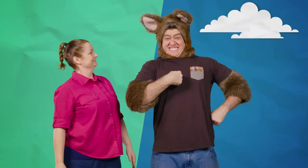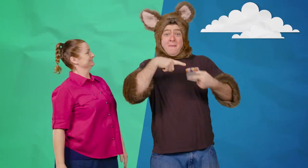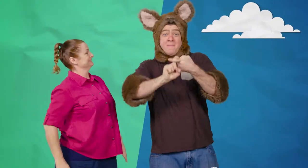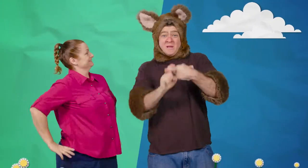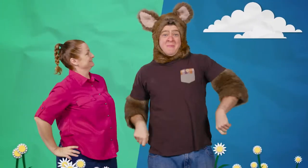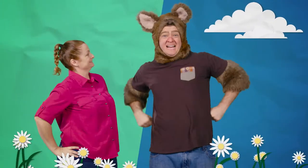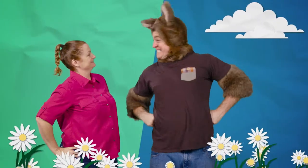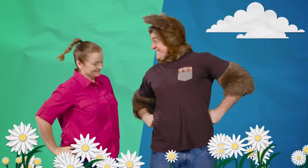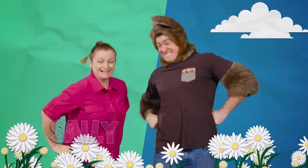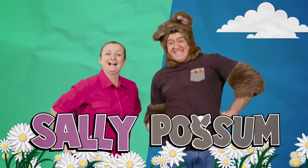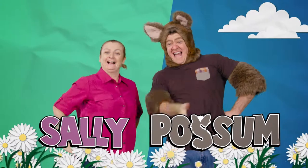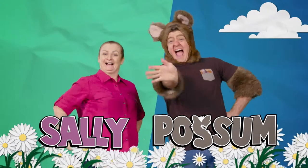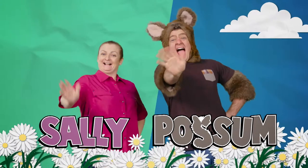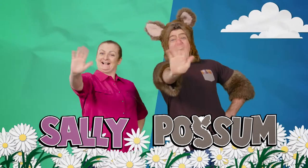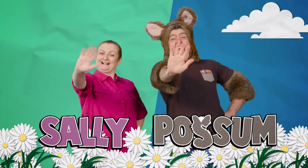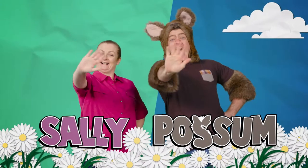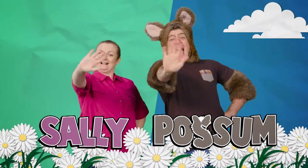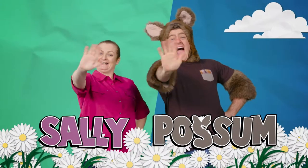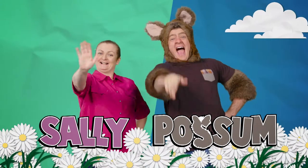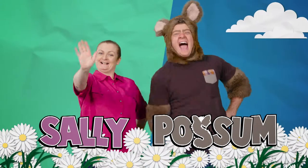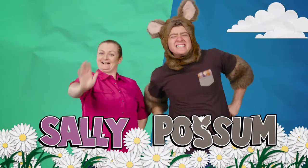And I'm Possum. Hello!